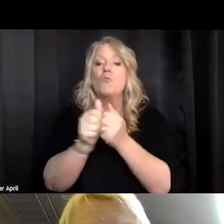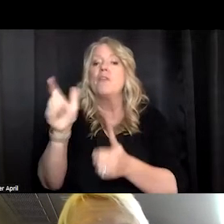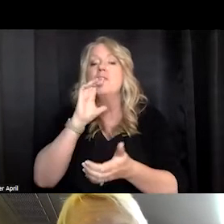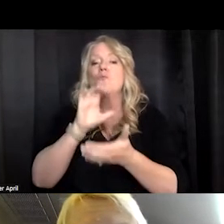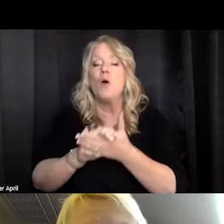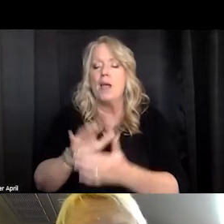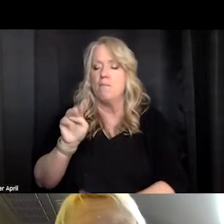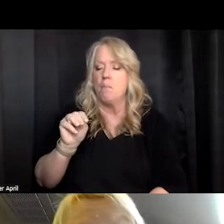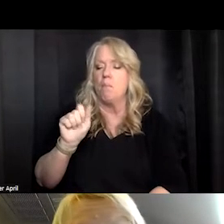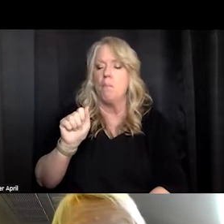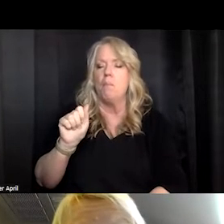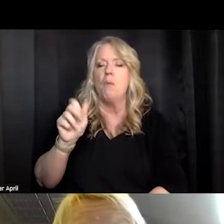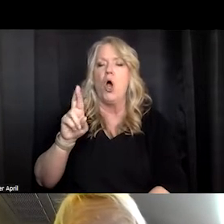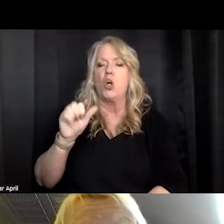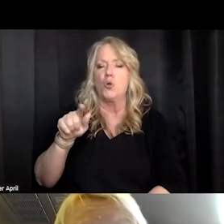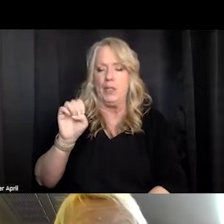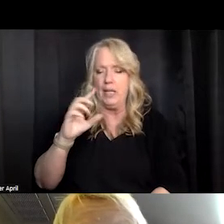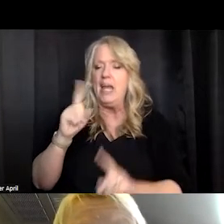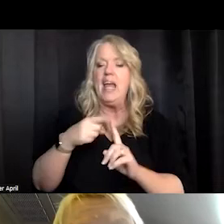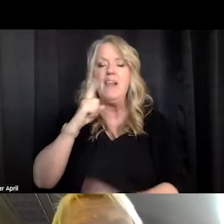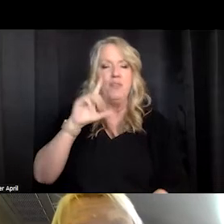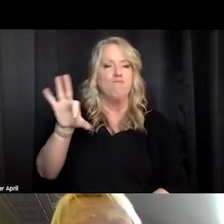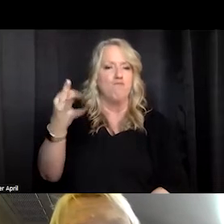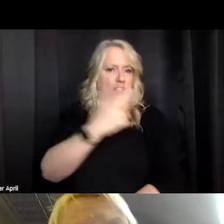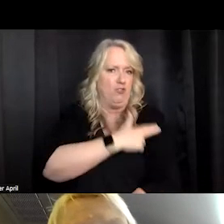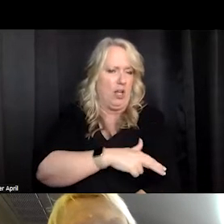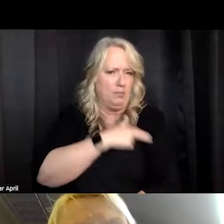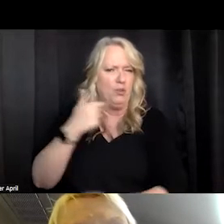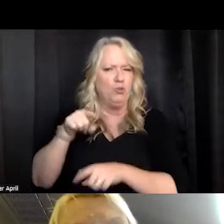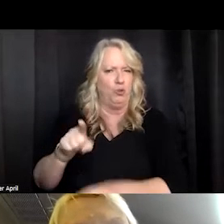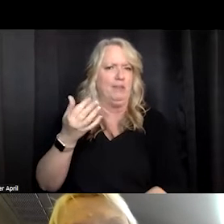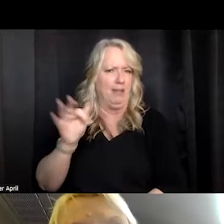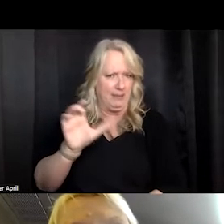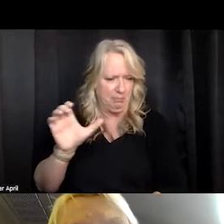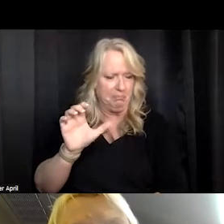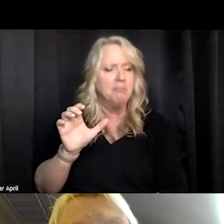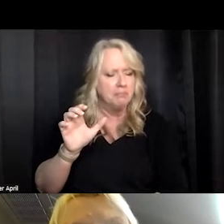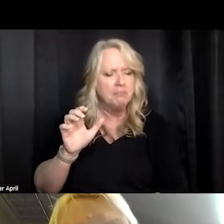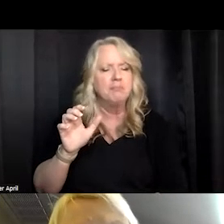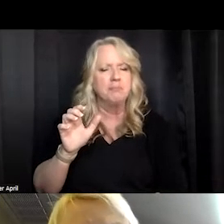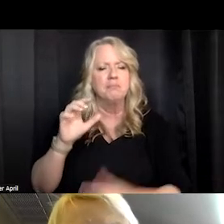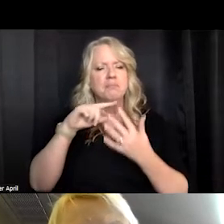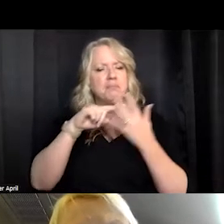PUSSIN, HE WAS A HOSPITAL SUPERINTENDENT, WORKED WITH HIS WIFE. IN THE 1th